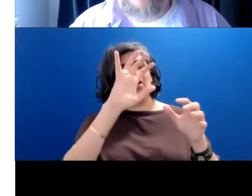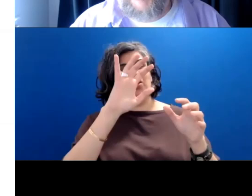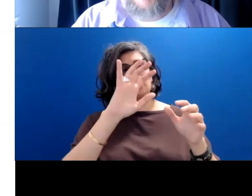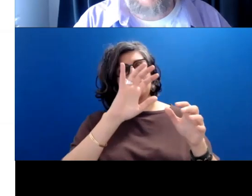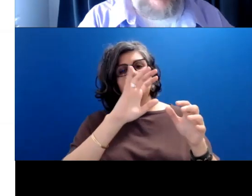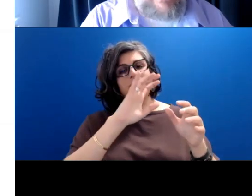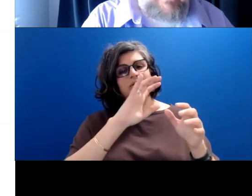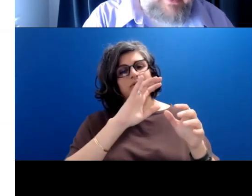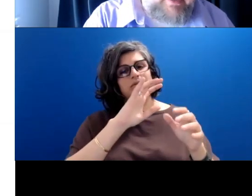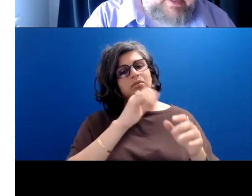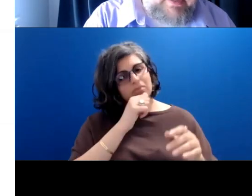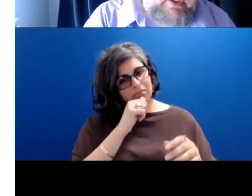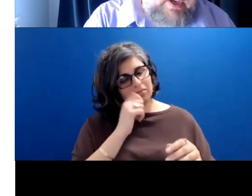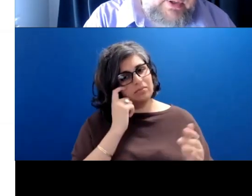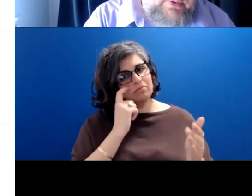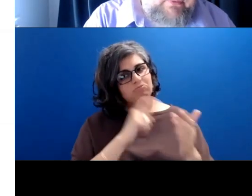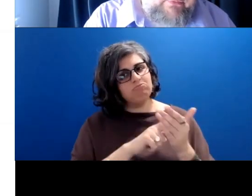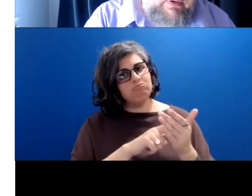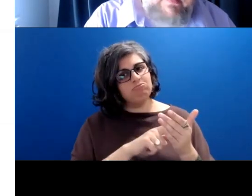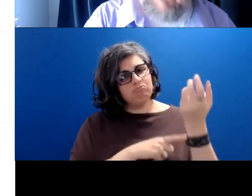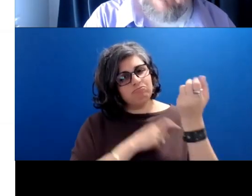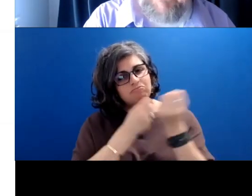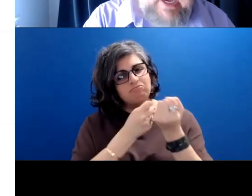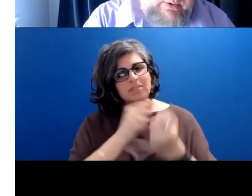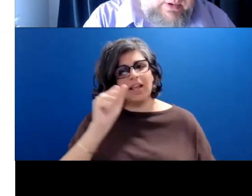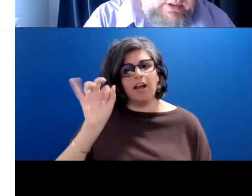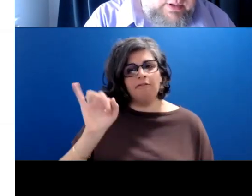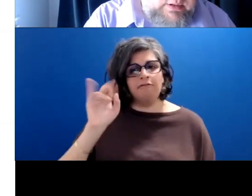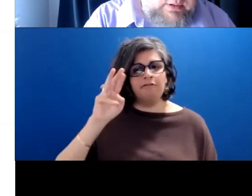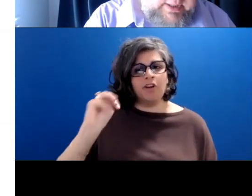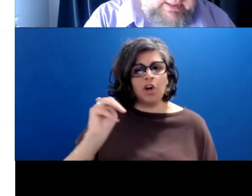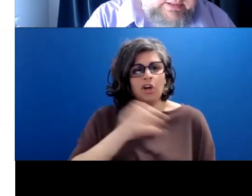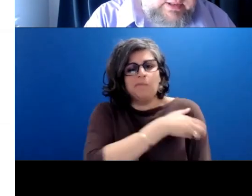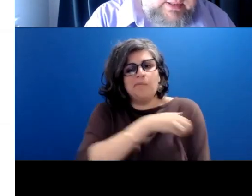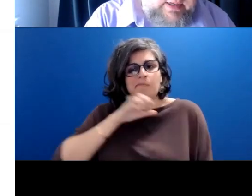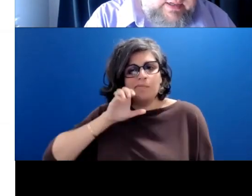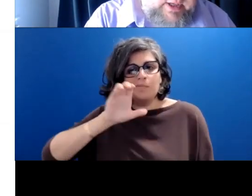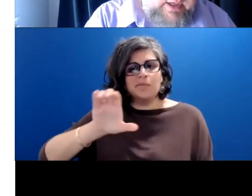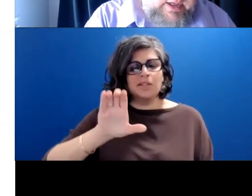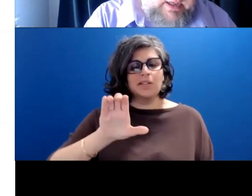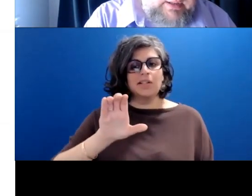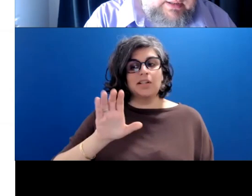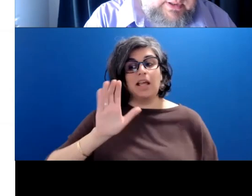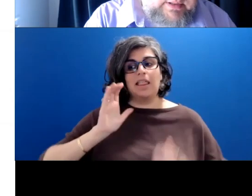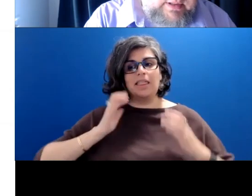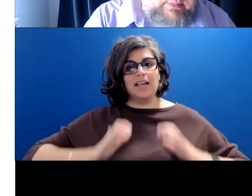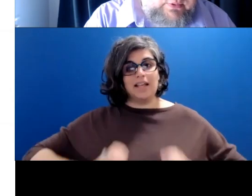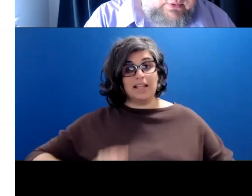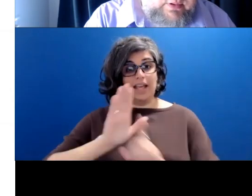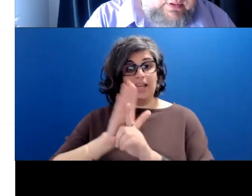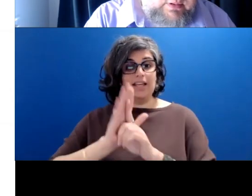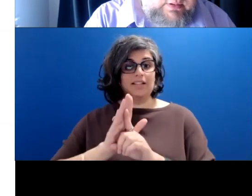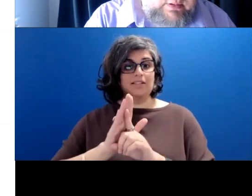your client's autonomy. So how can you affirm or empower your client's autonomy? And let me start the poll